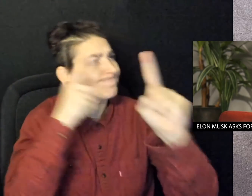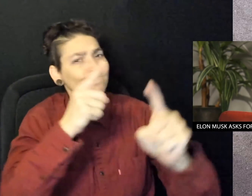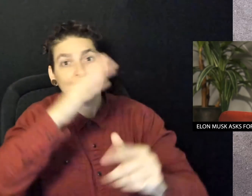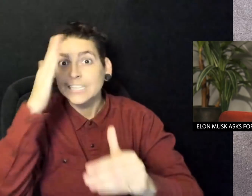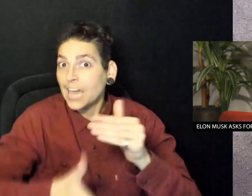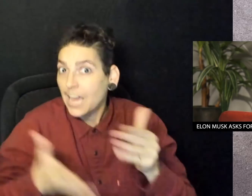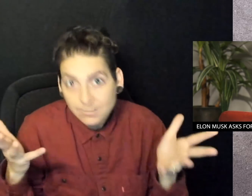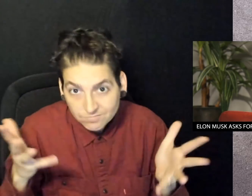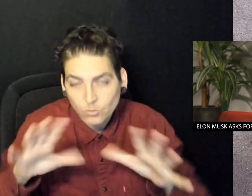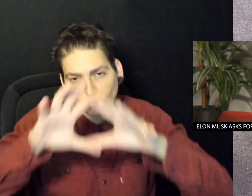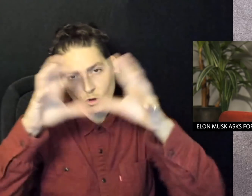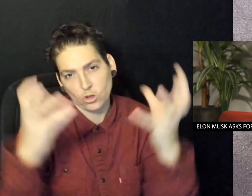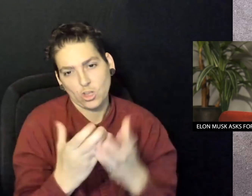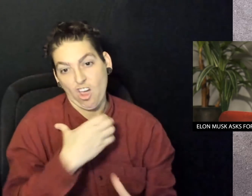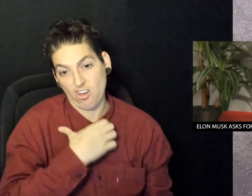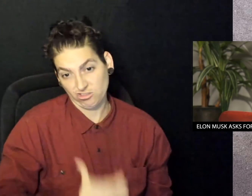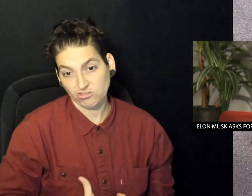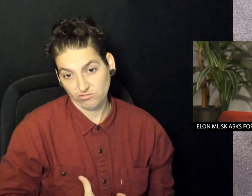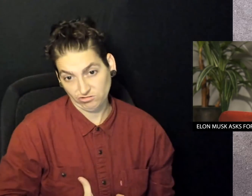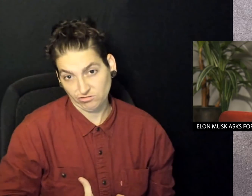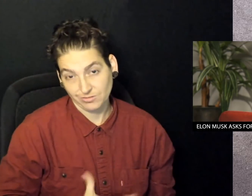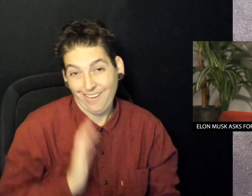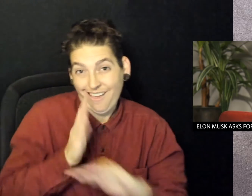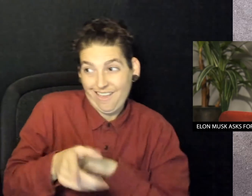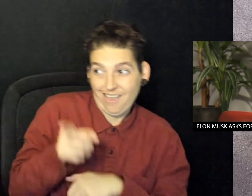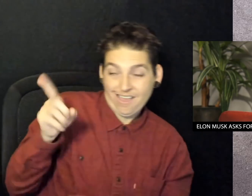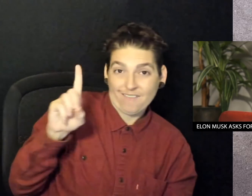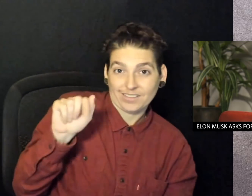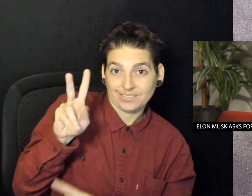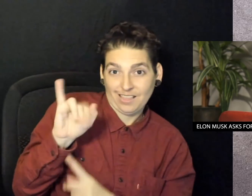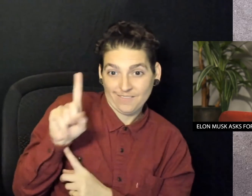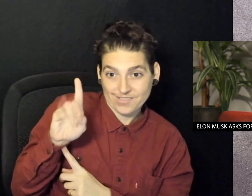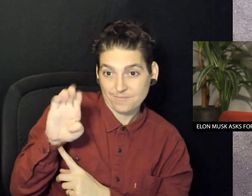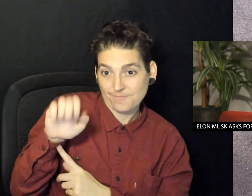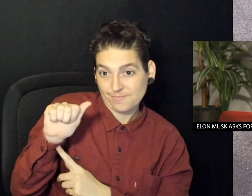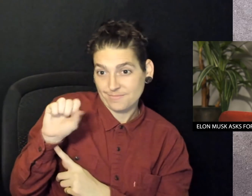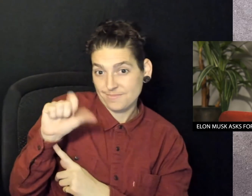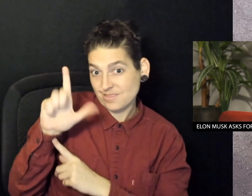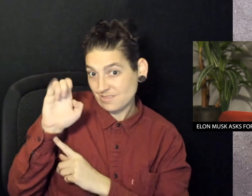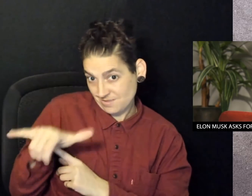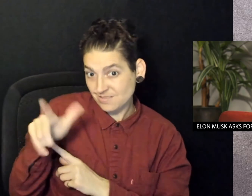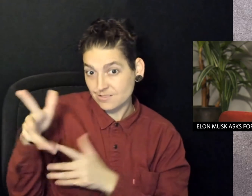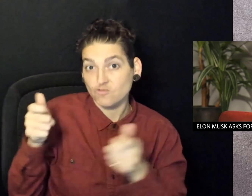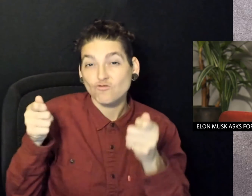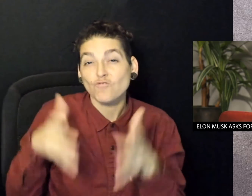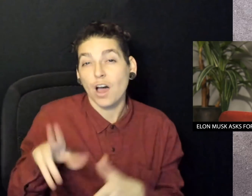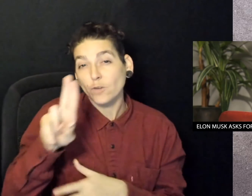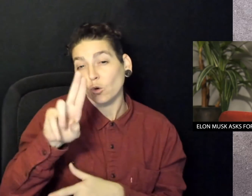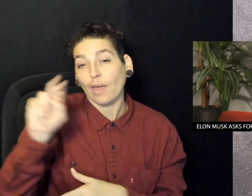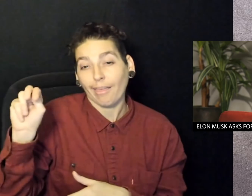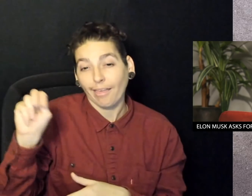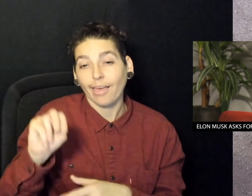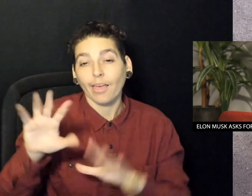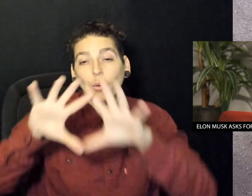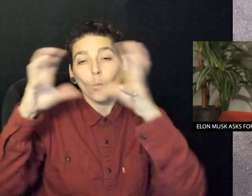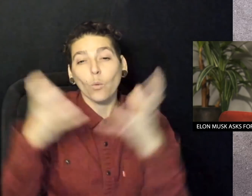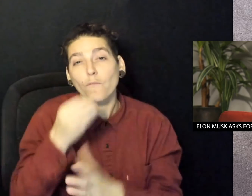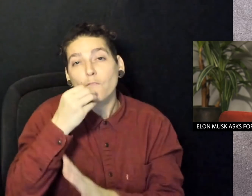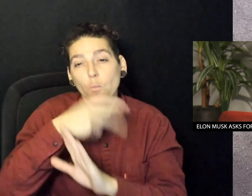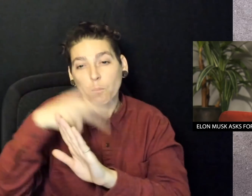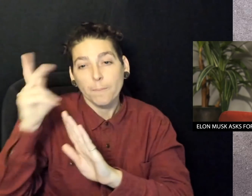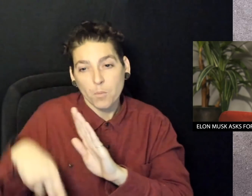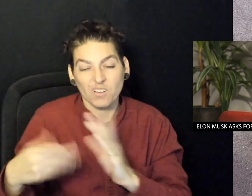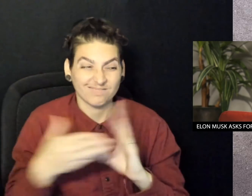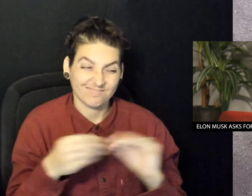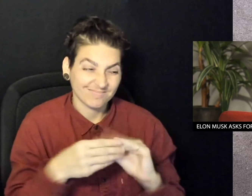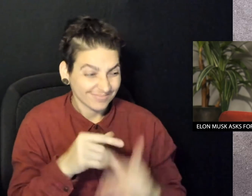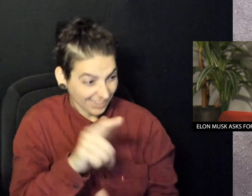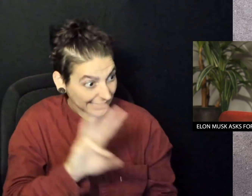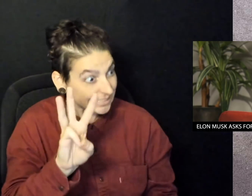to donate $6 billion to end world hunger after David Beasley the director of the United Nations